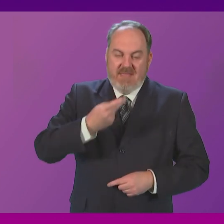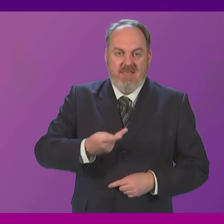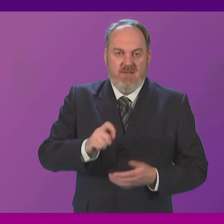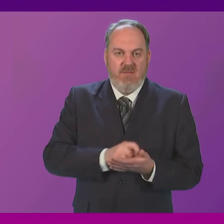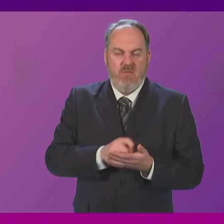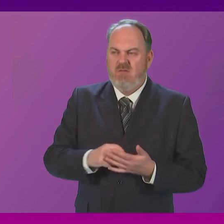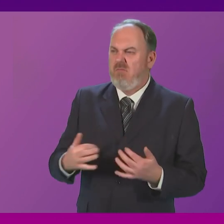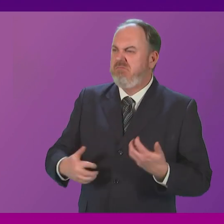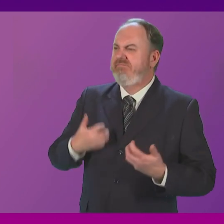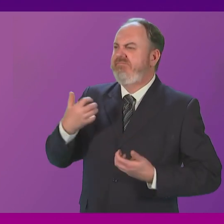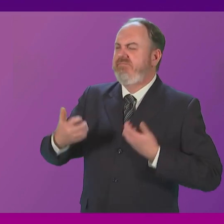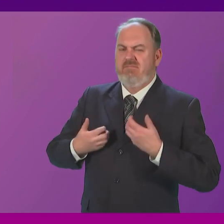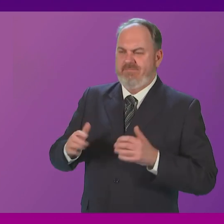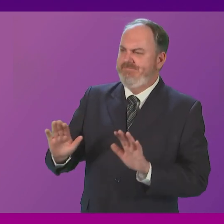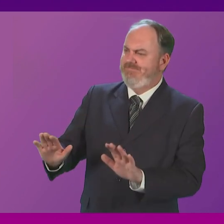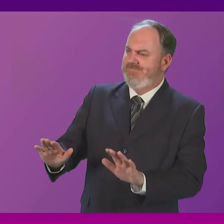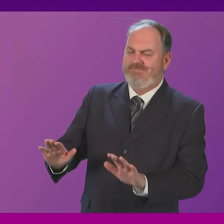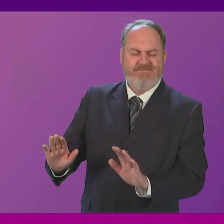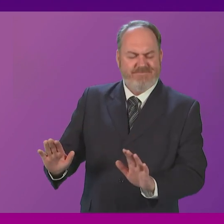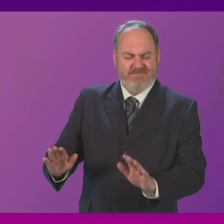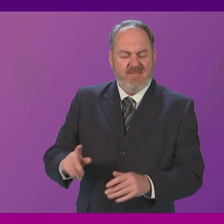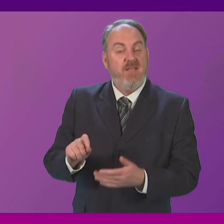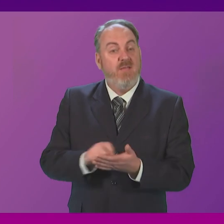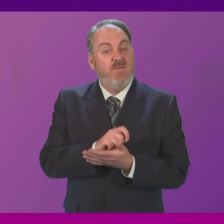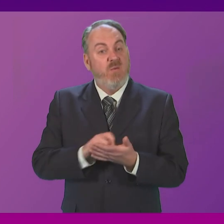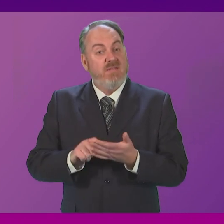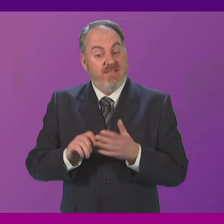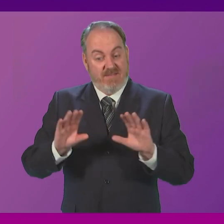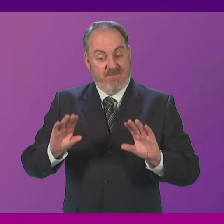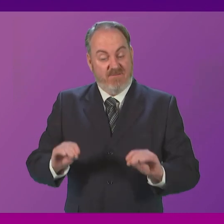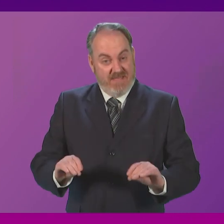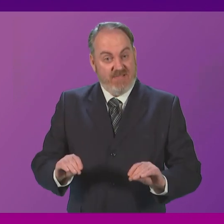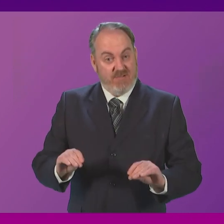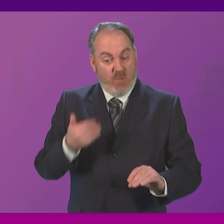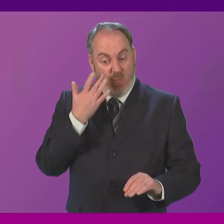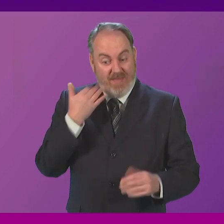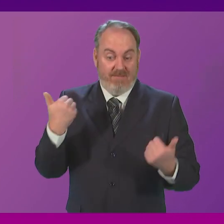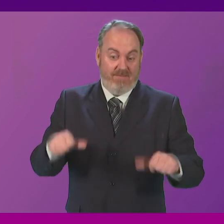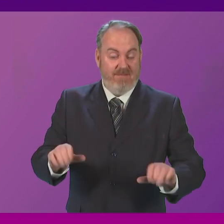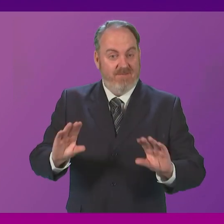Once the voting for candidates is completed, members who have not voted for a candidate